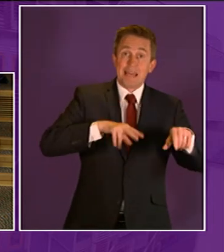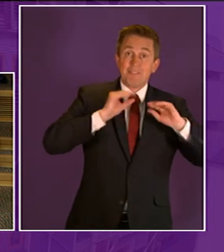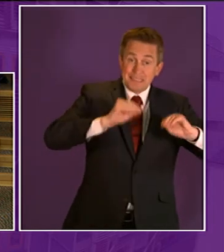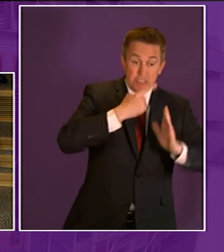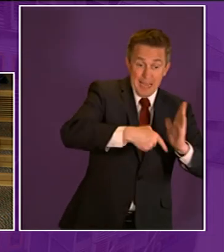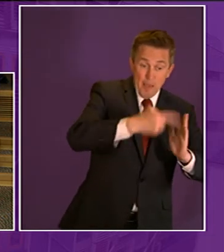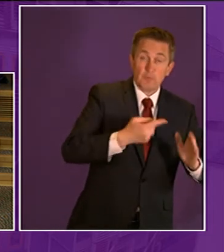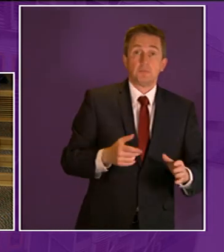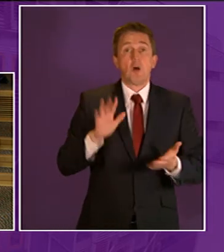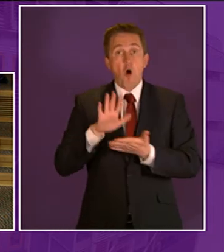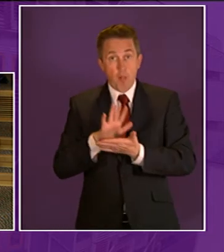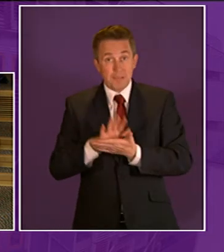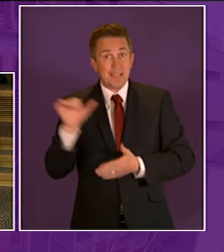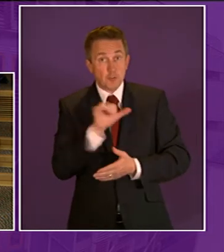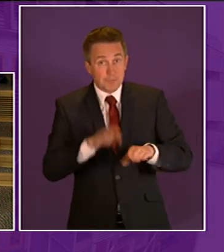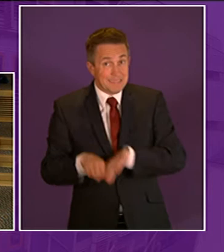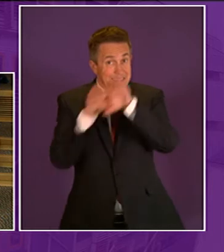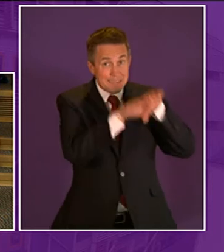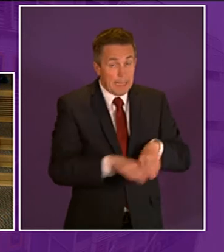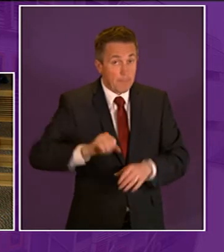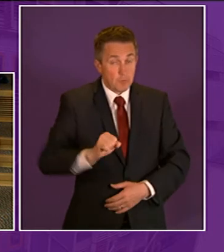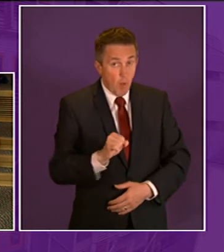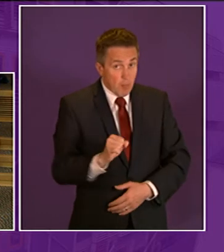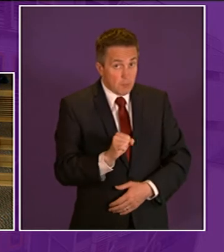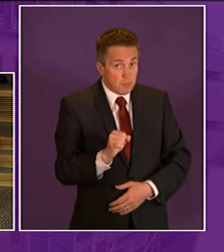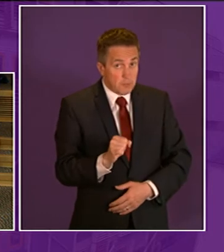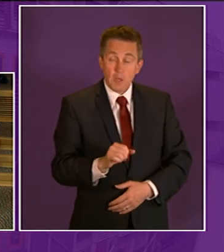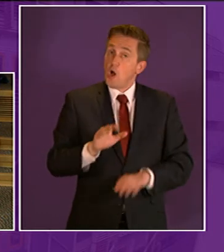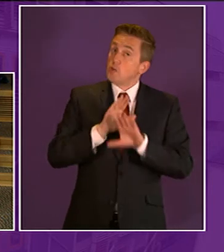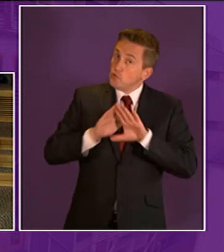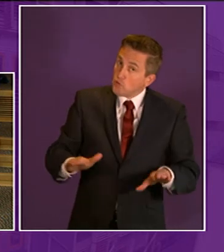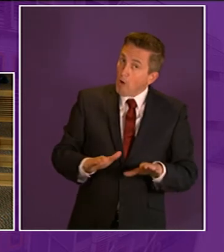be the same across the country instead of varying from college to college as they do